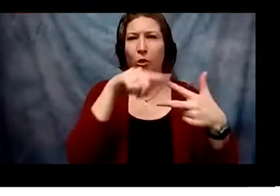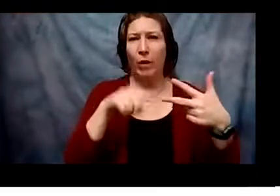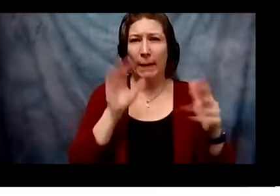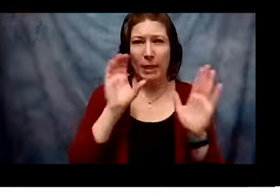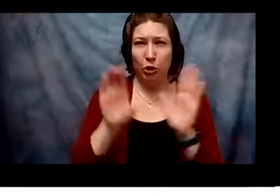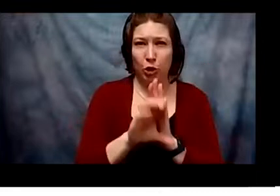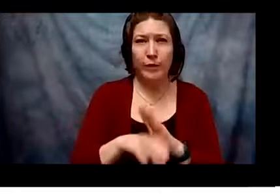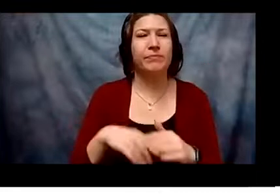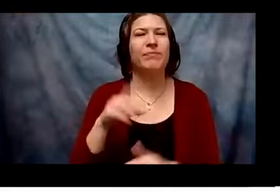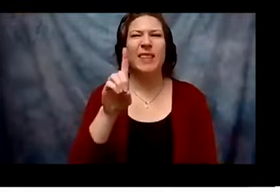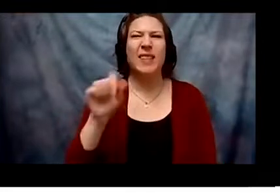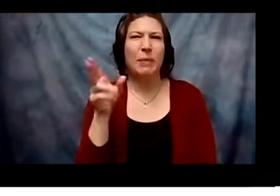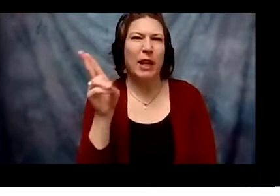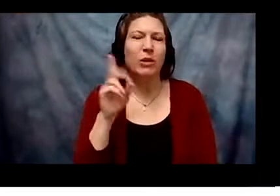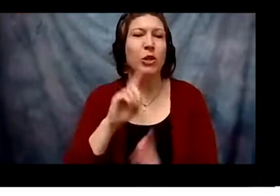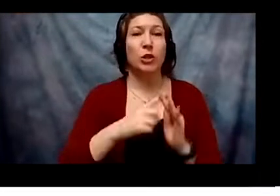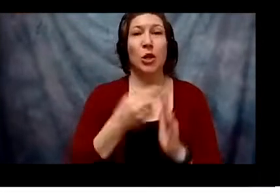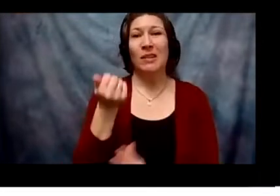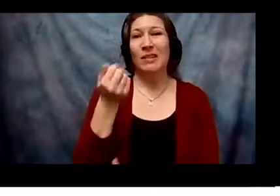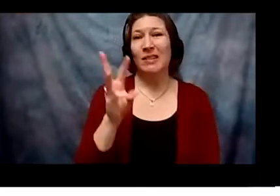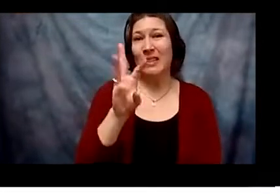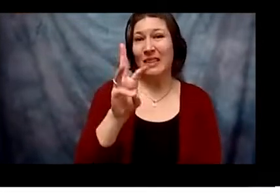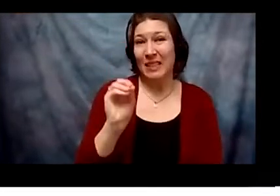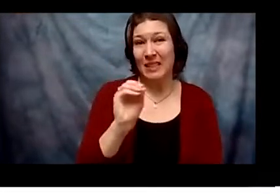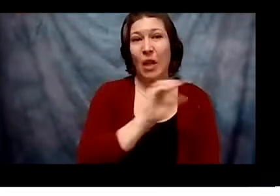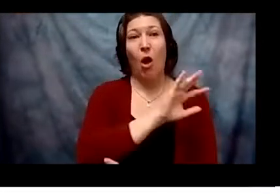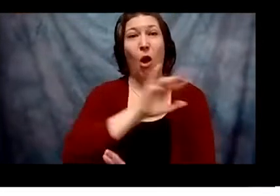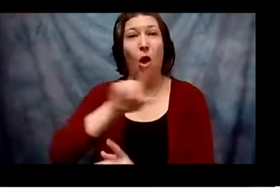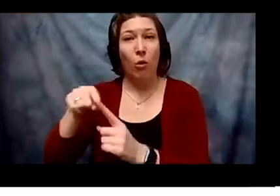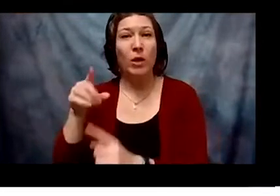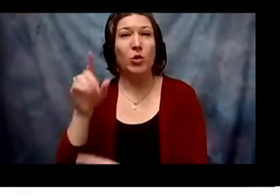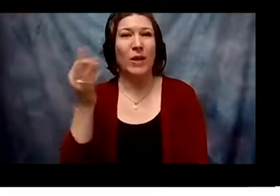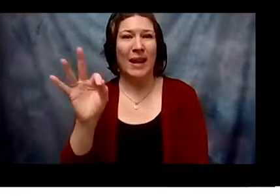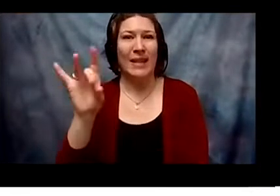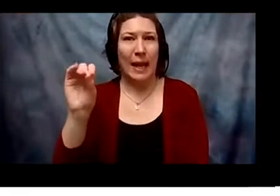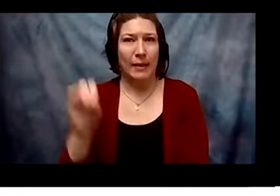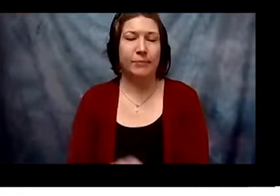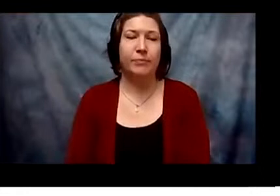covering from the 1660's to the 1980s. The first, the first